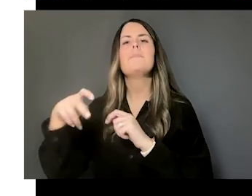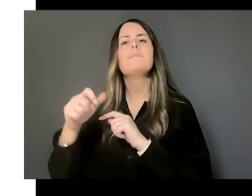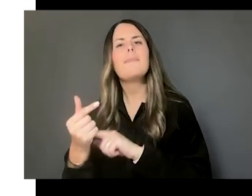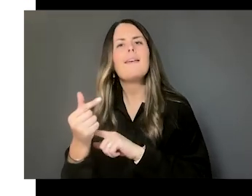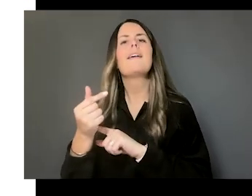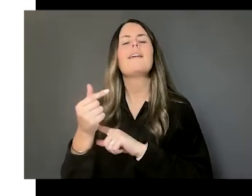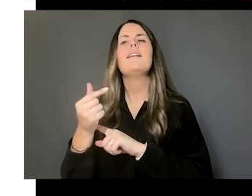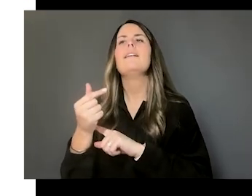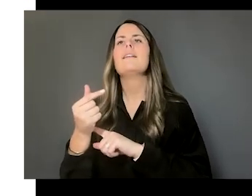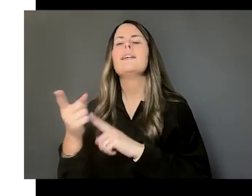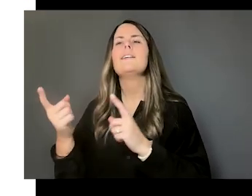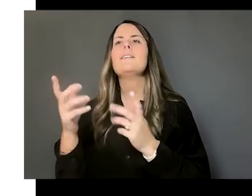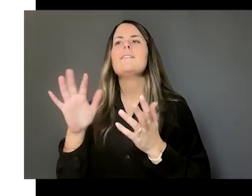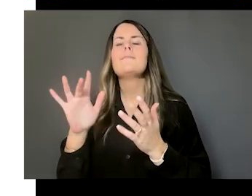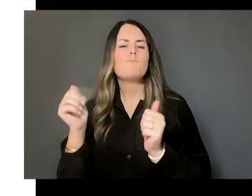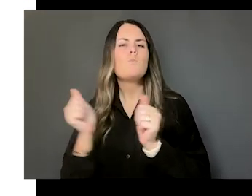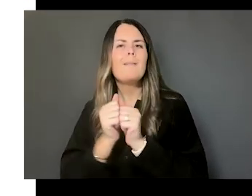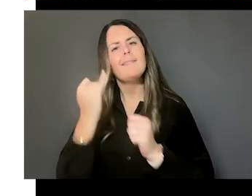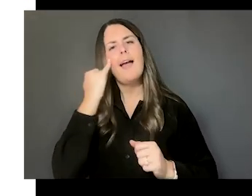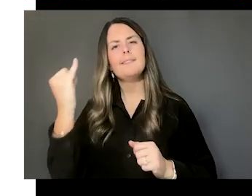with this idea of task,